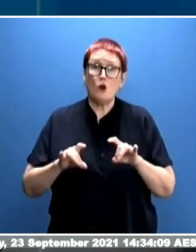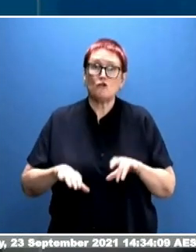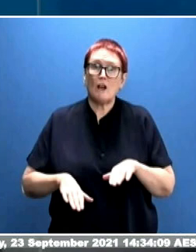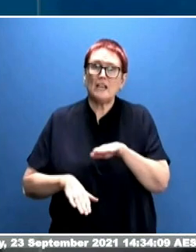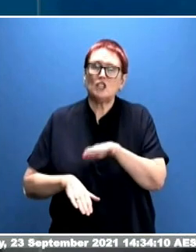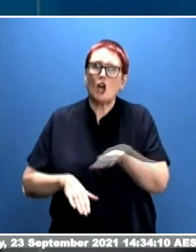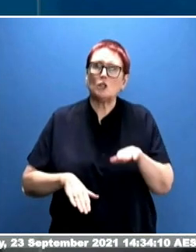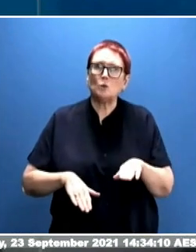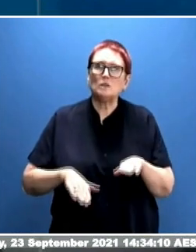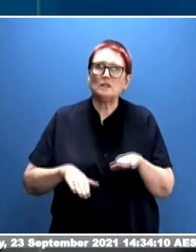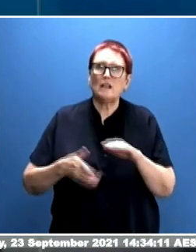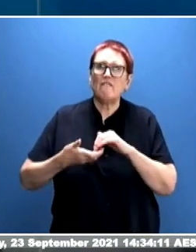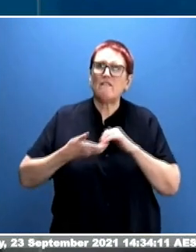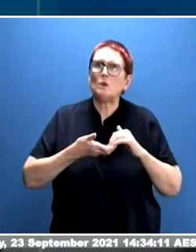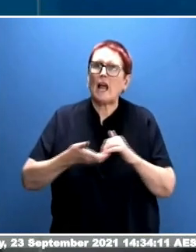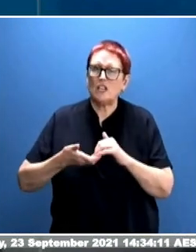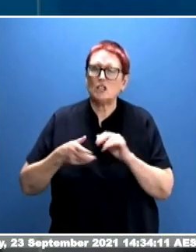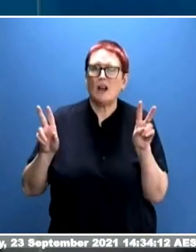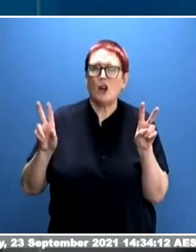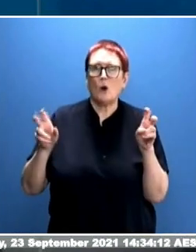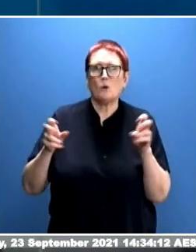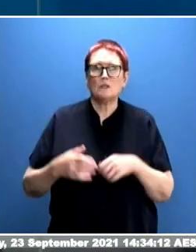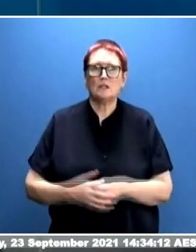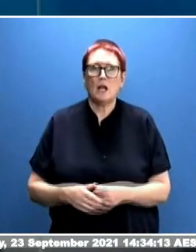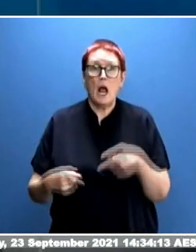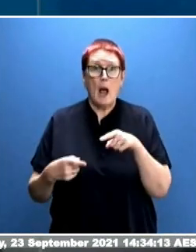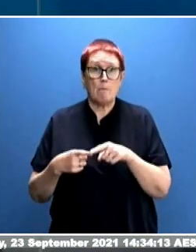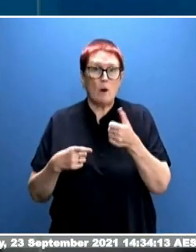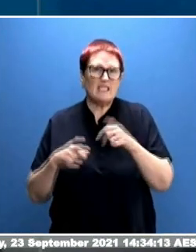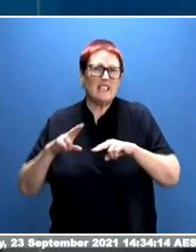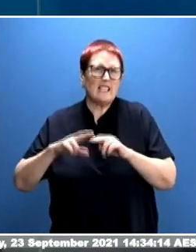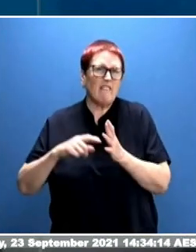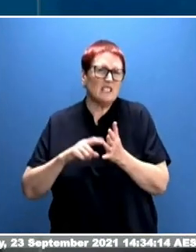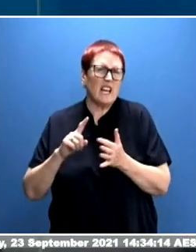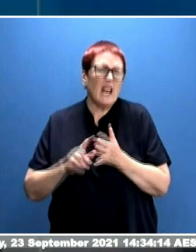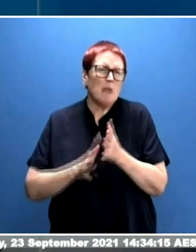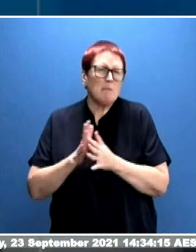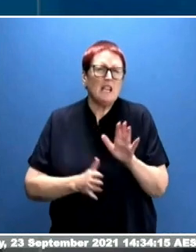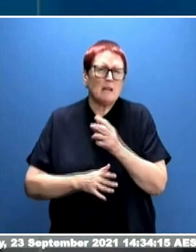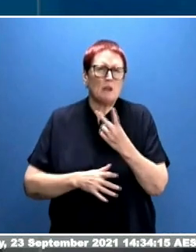that will be what we call a .6 FTE or about 25 hours a week for the young